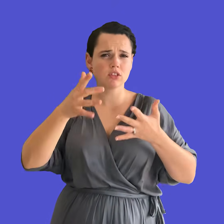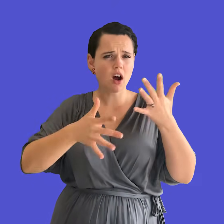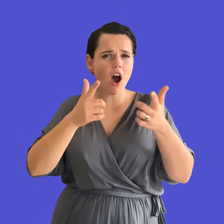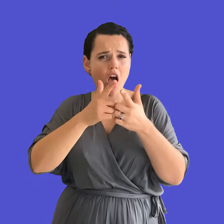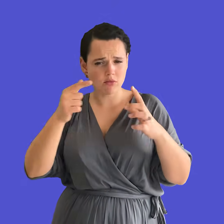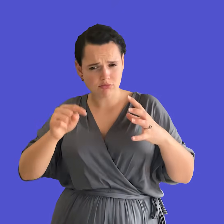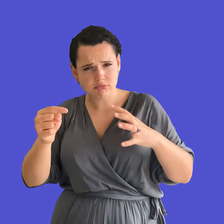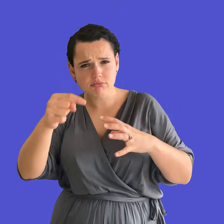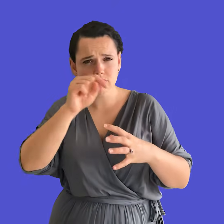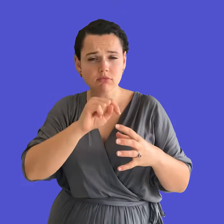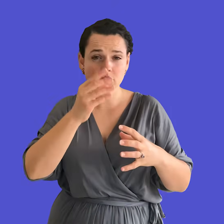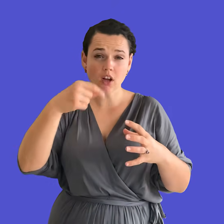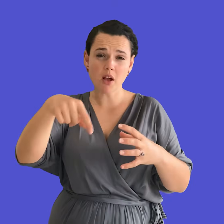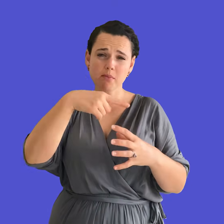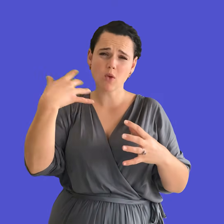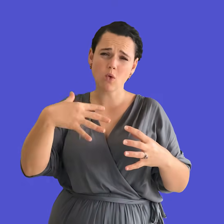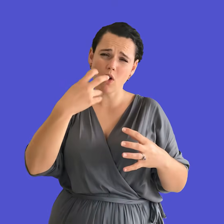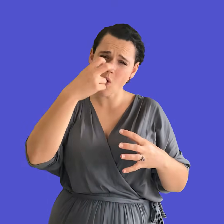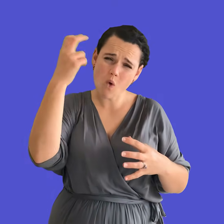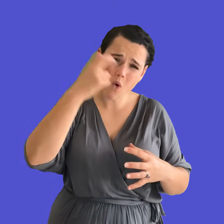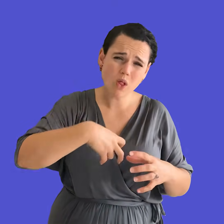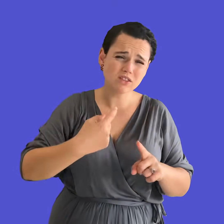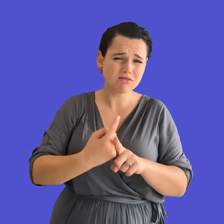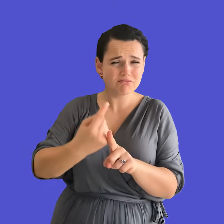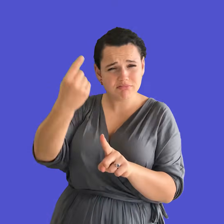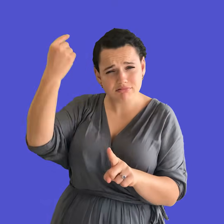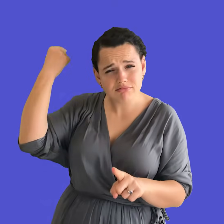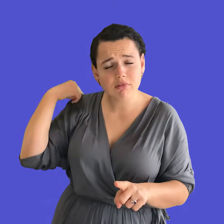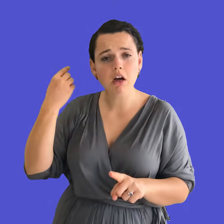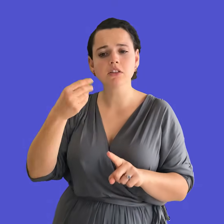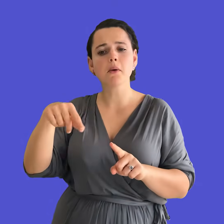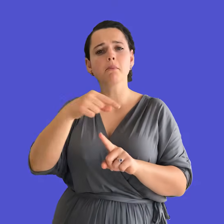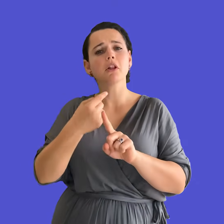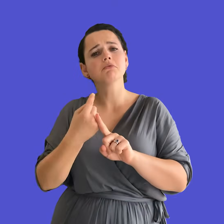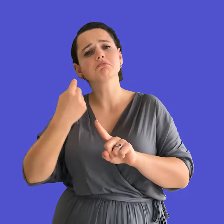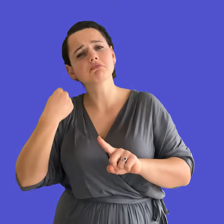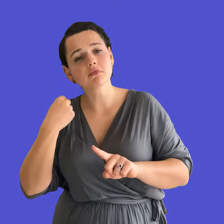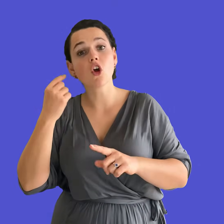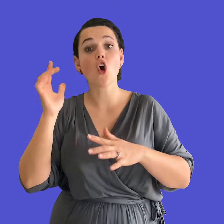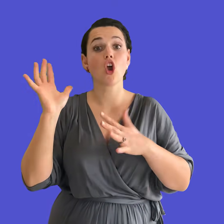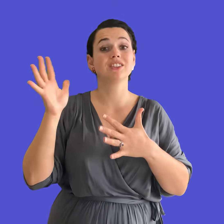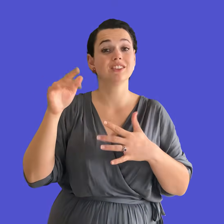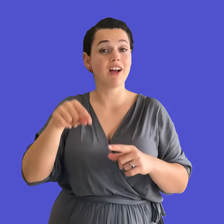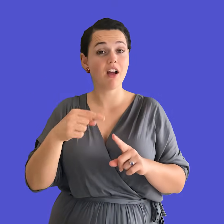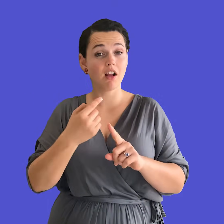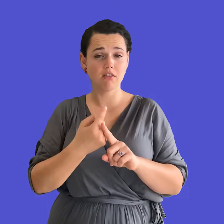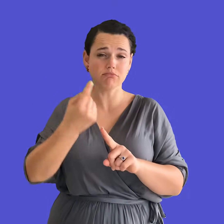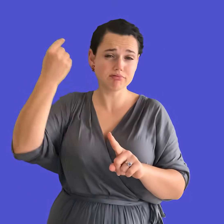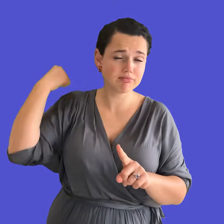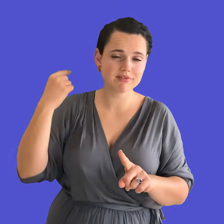We know worldwide there are many different sign languages and some of them are the oldest languages recorded.